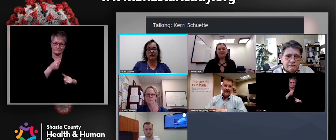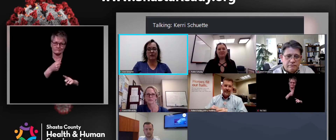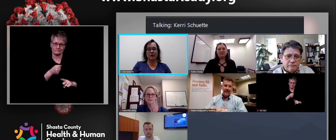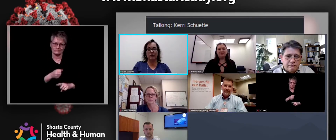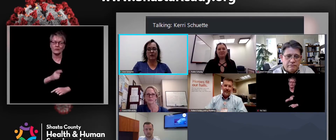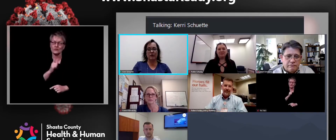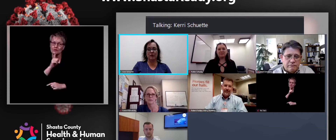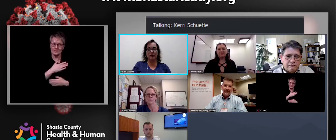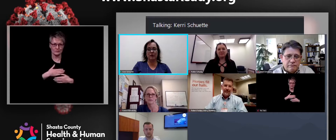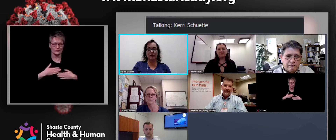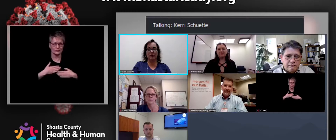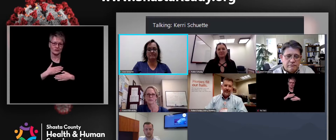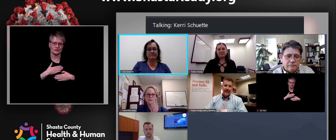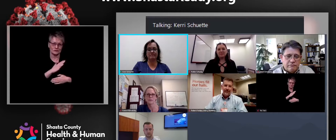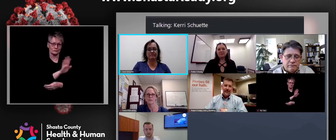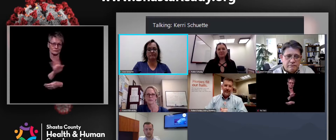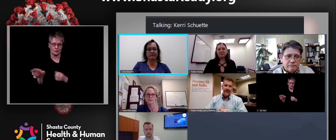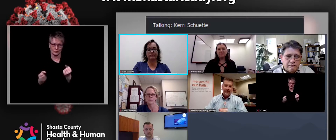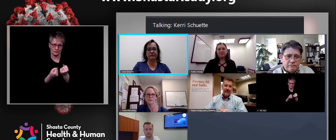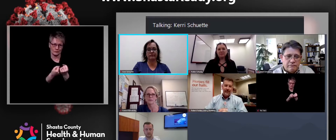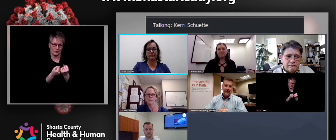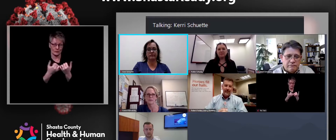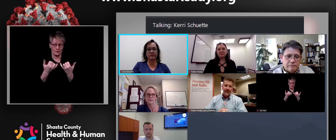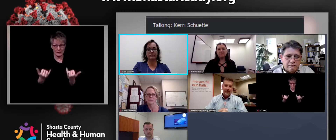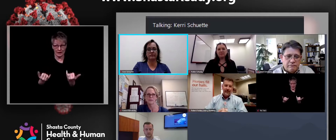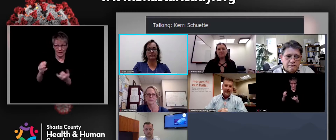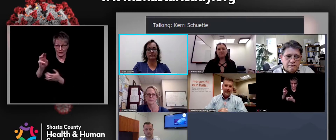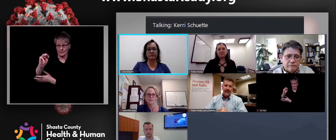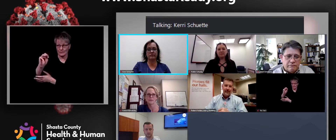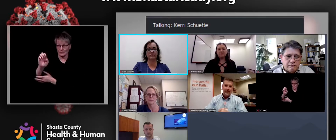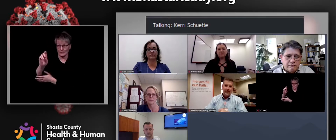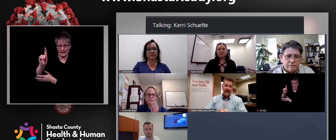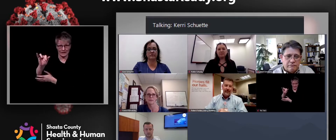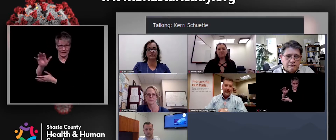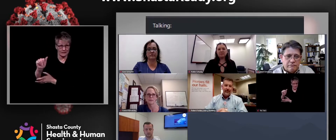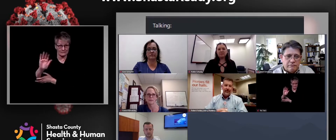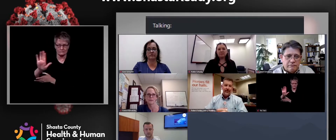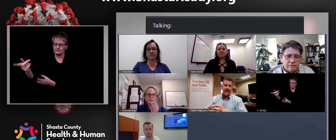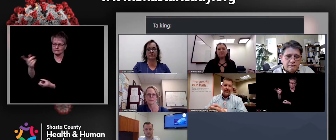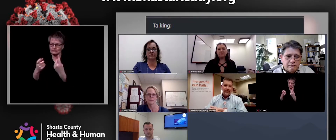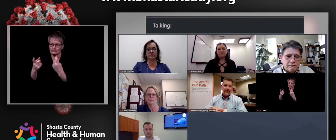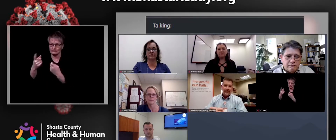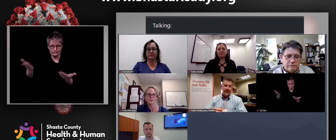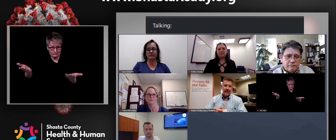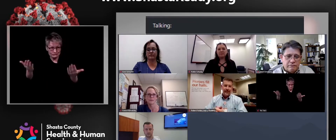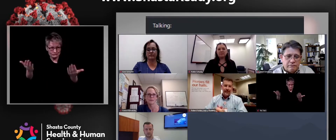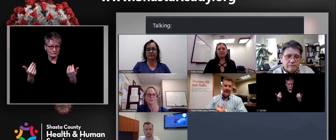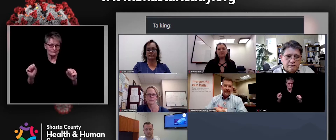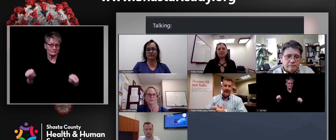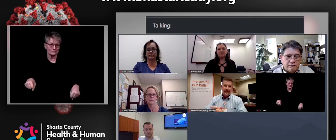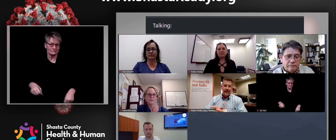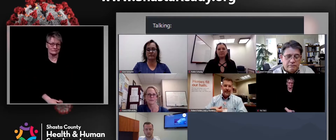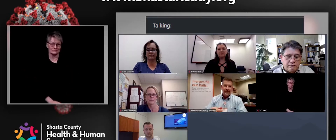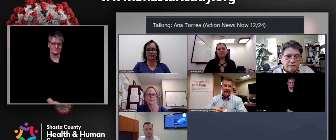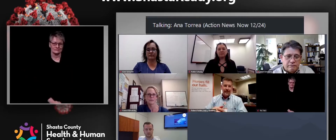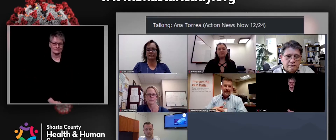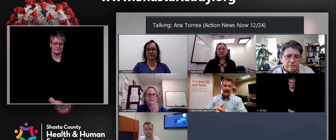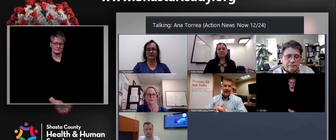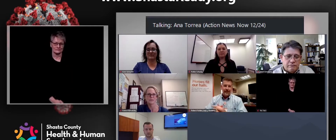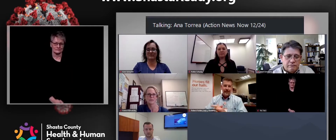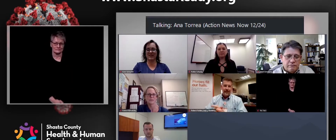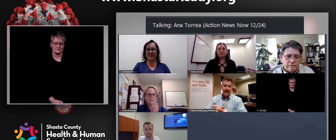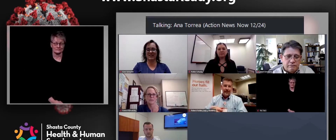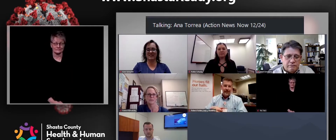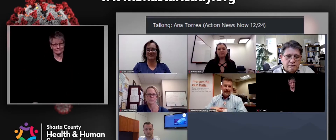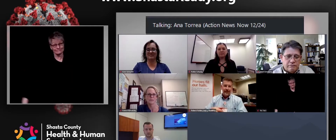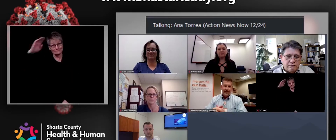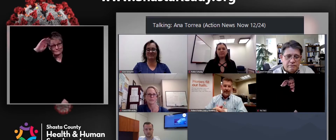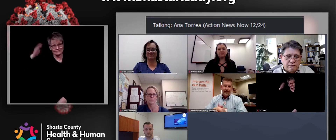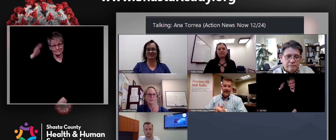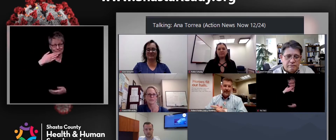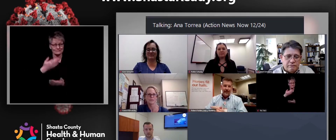We are ready for media questions. Hi, good morning, everybody. Happy Wednesday.